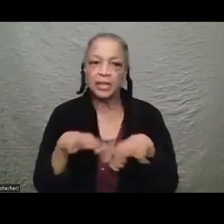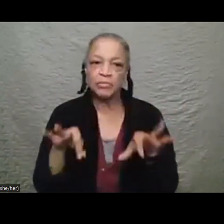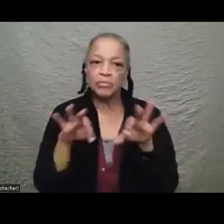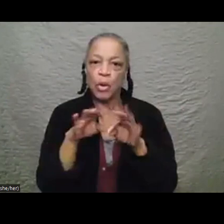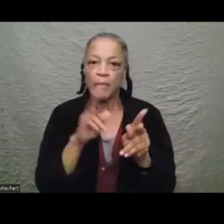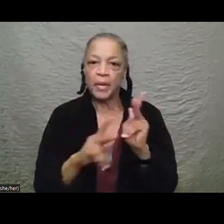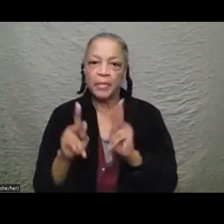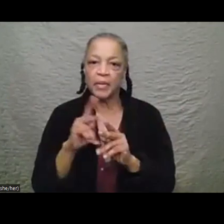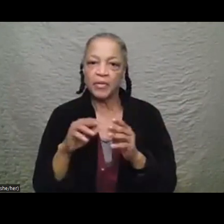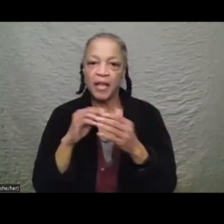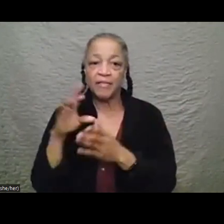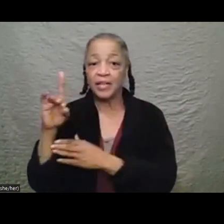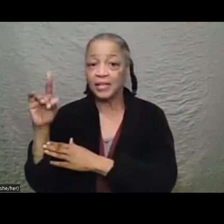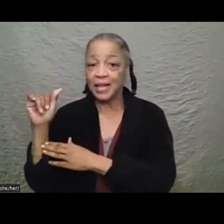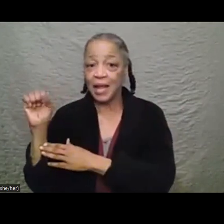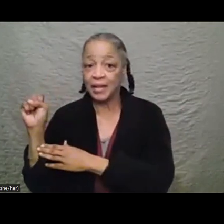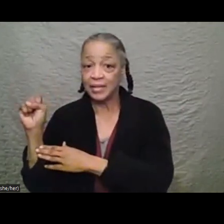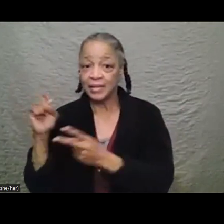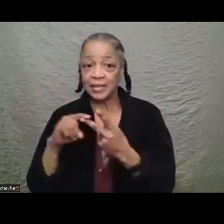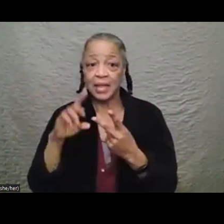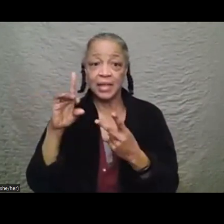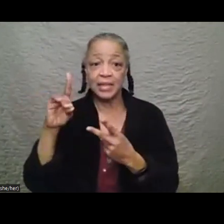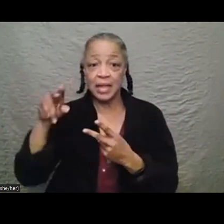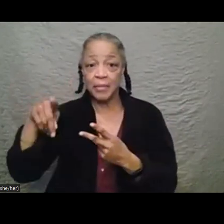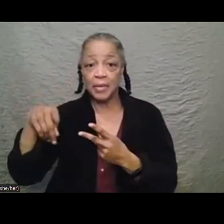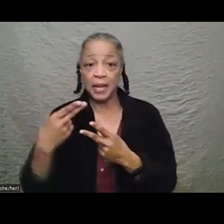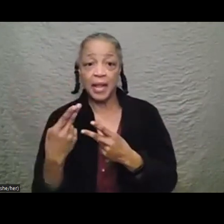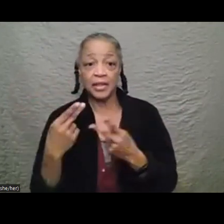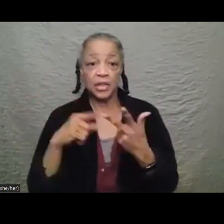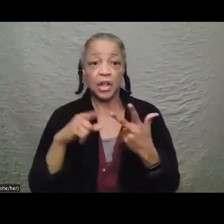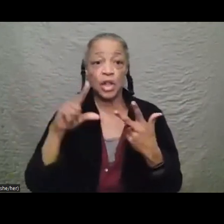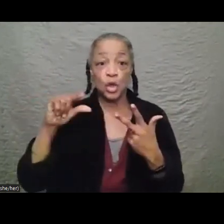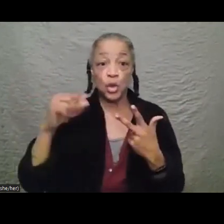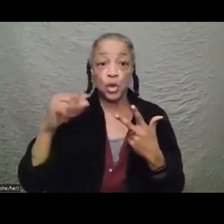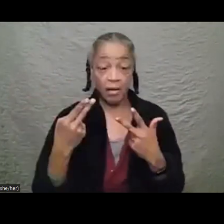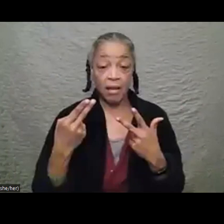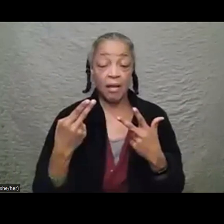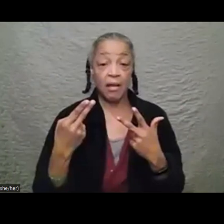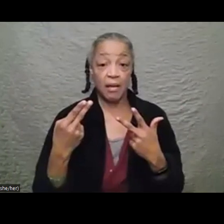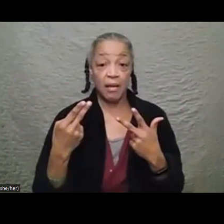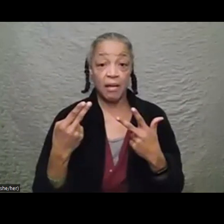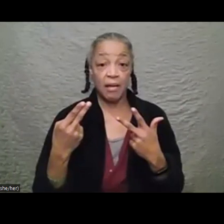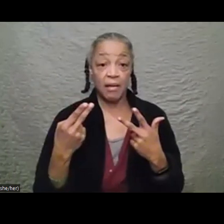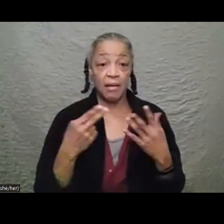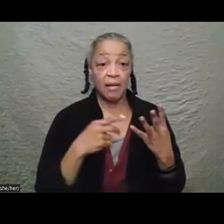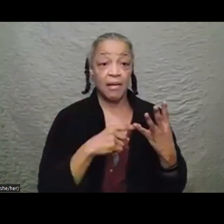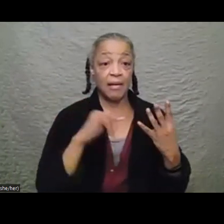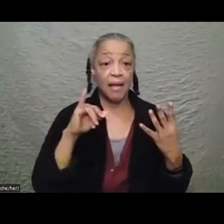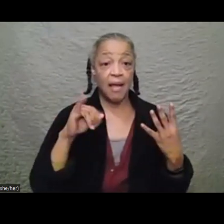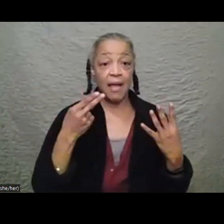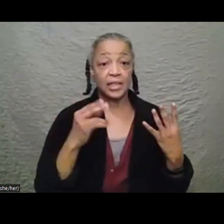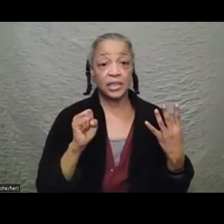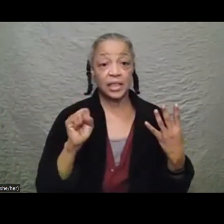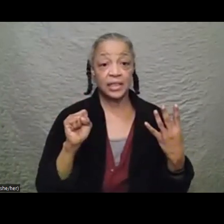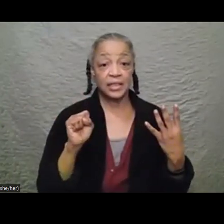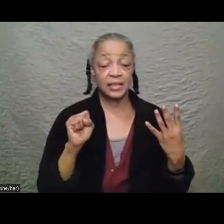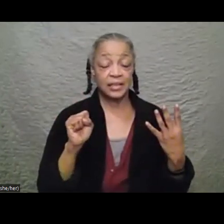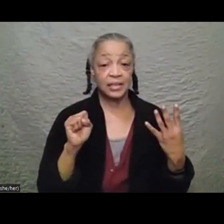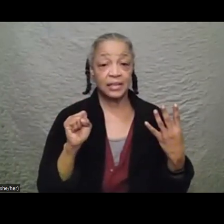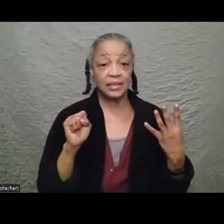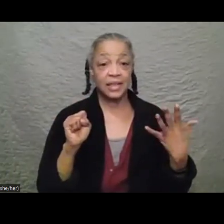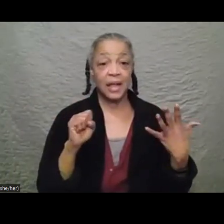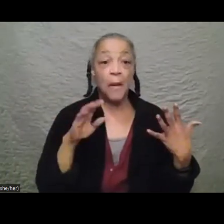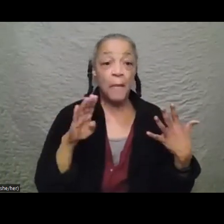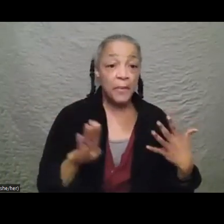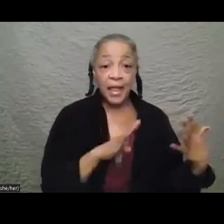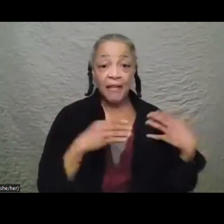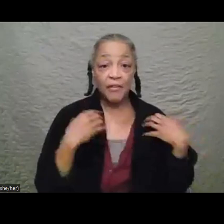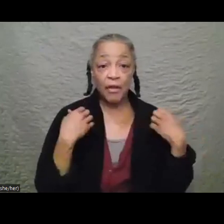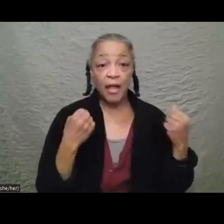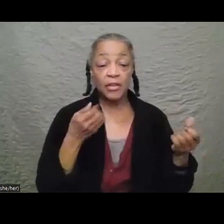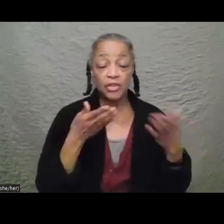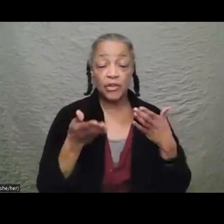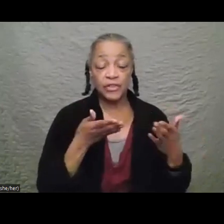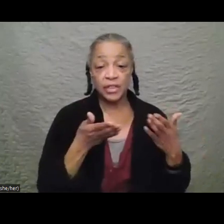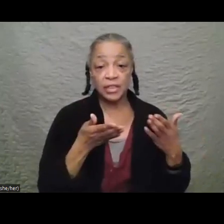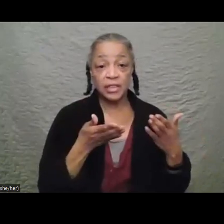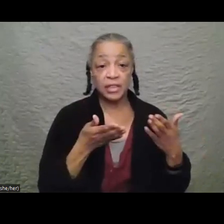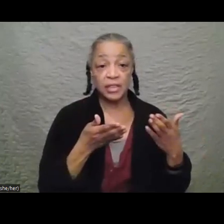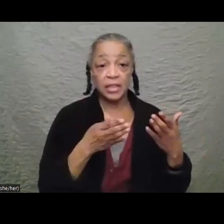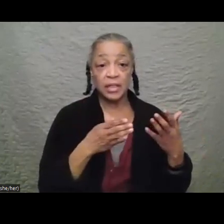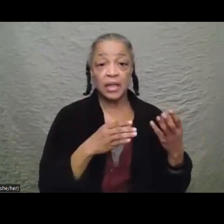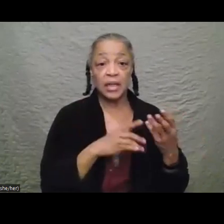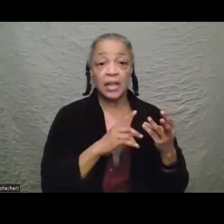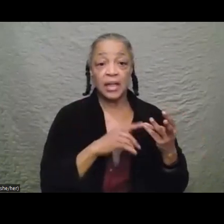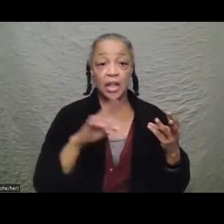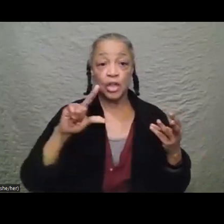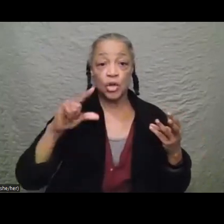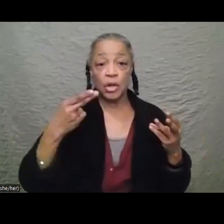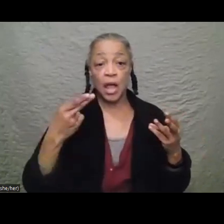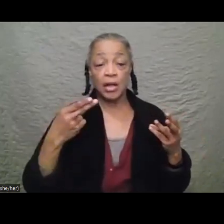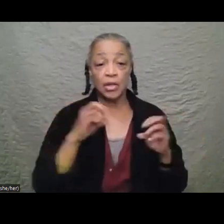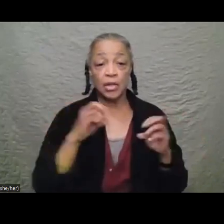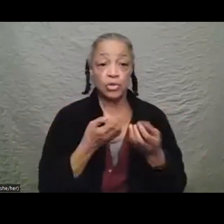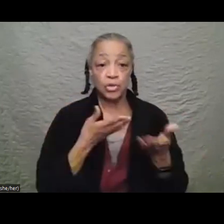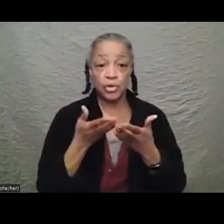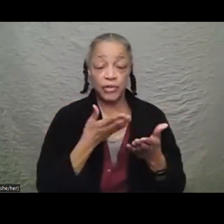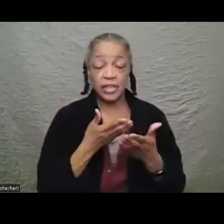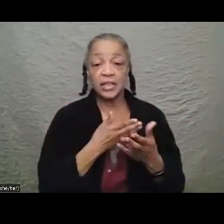We have DPH, Laguna Honda, IHSS , behavioral health services , Laguna Honda social services